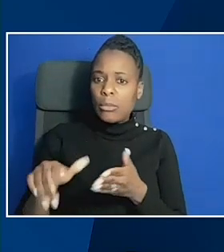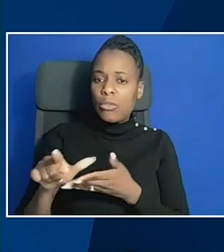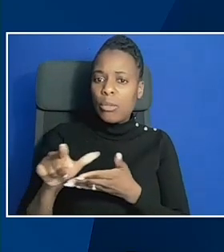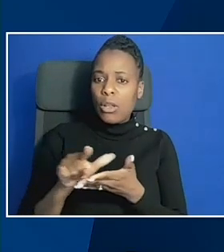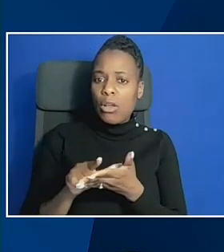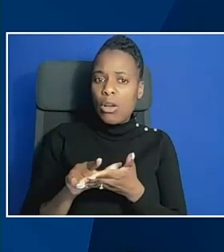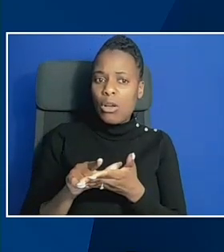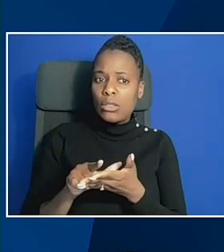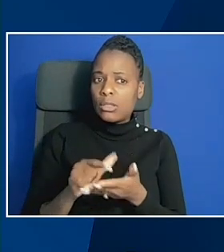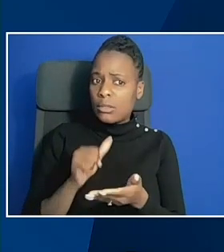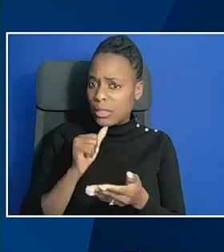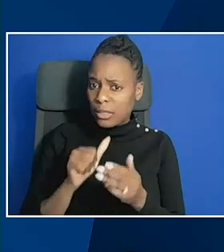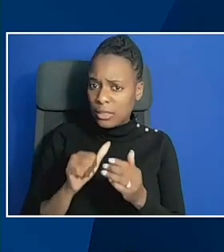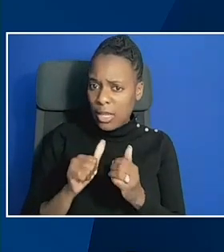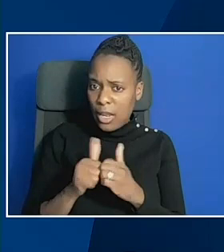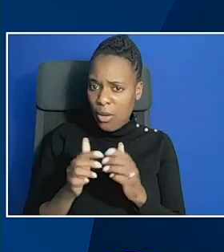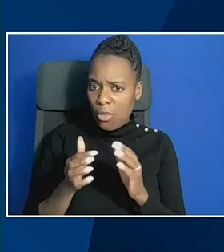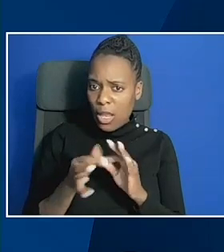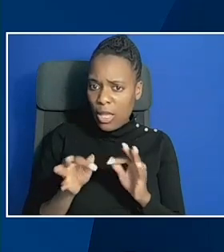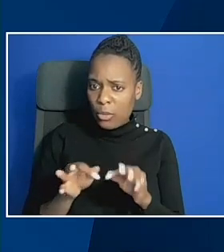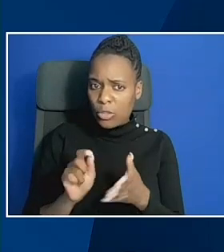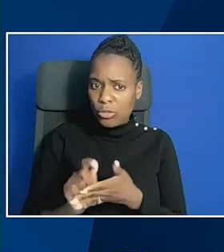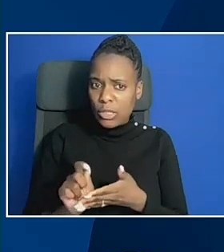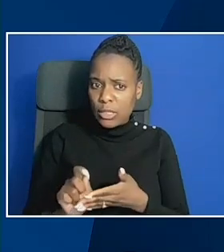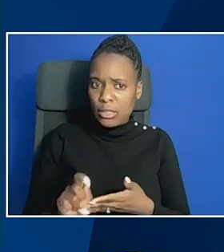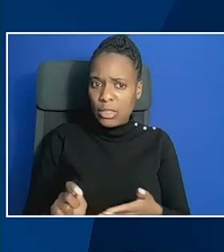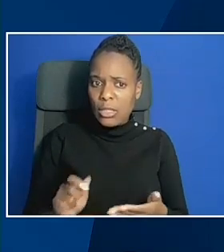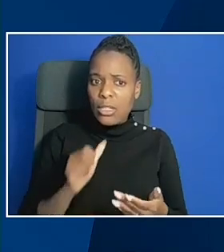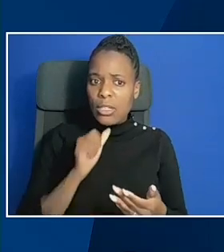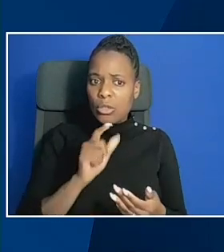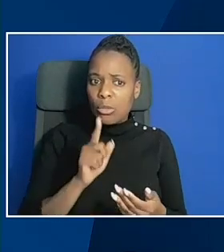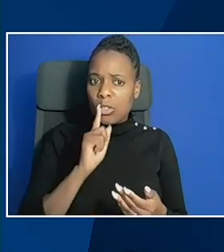that the language is written. So I'm not sure if somebody can bring up the start of